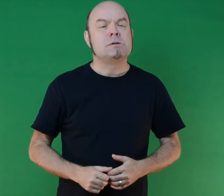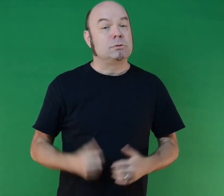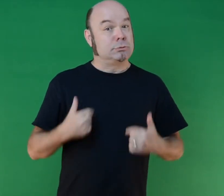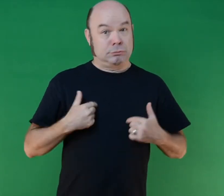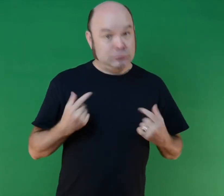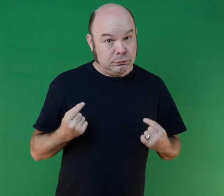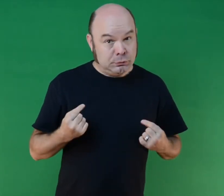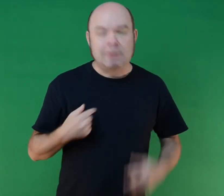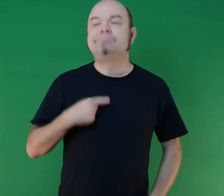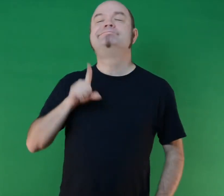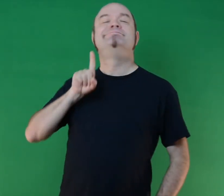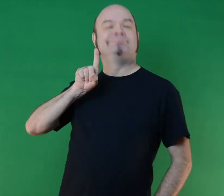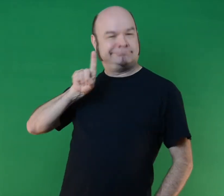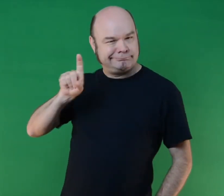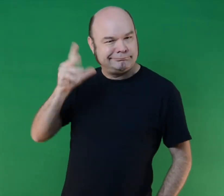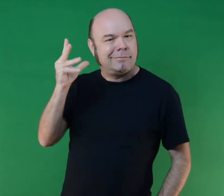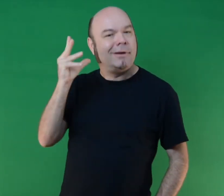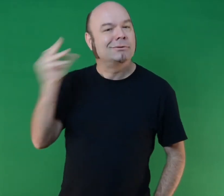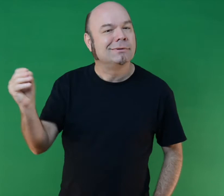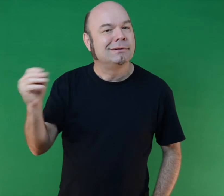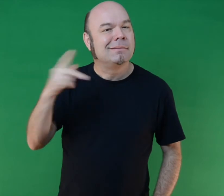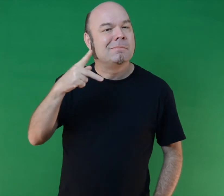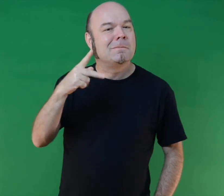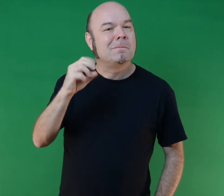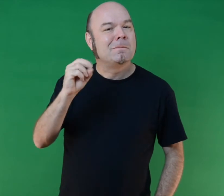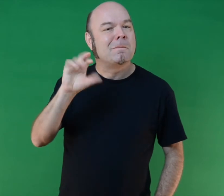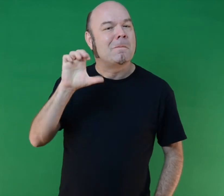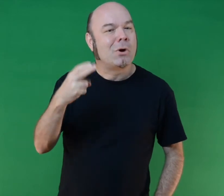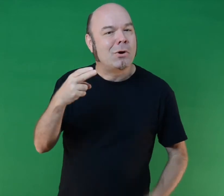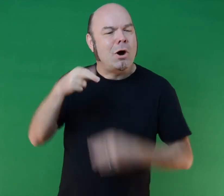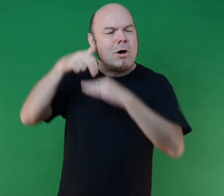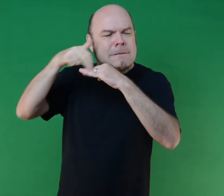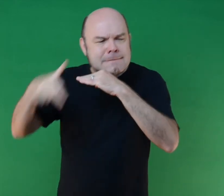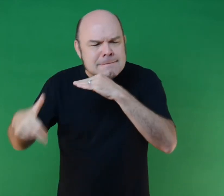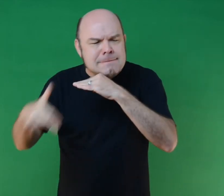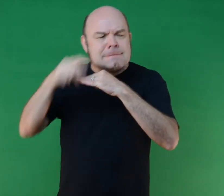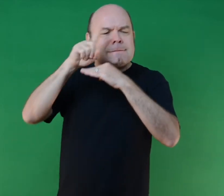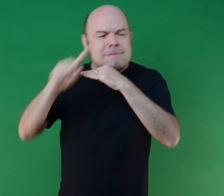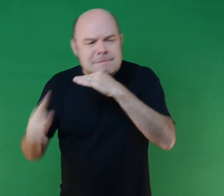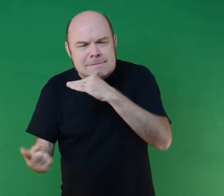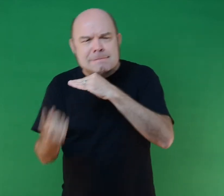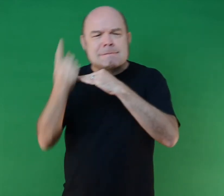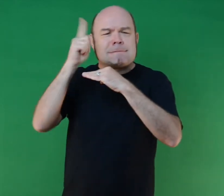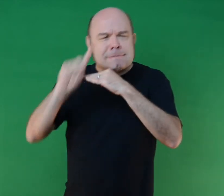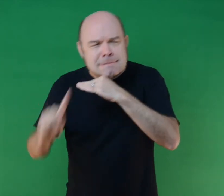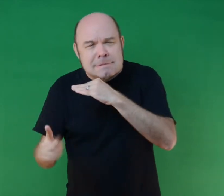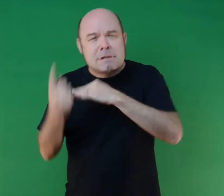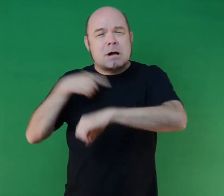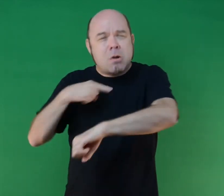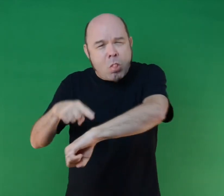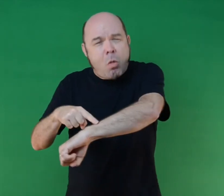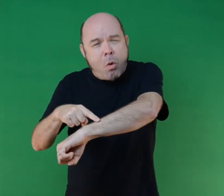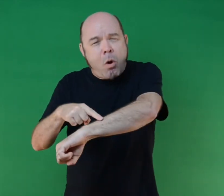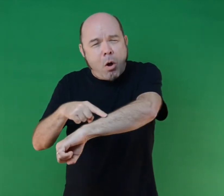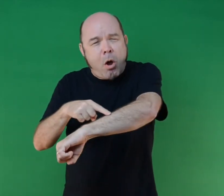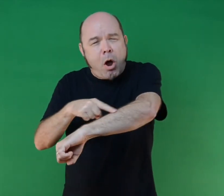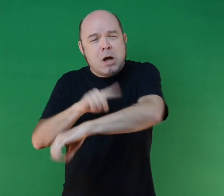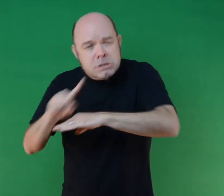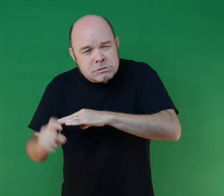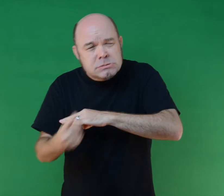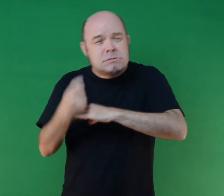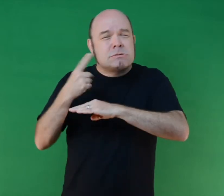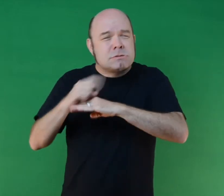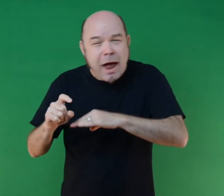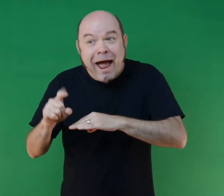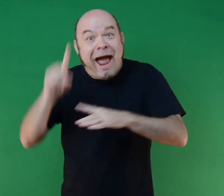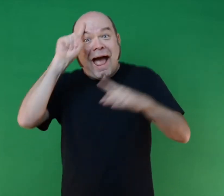Toad walked up and down on the porch for a long time.